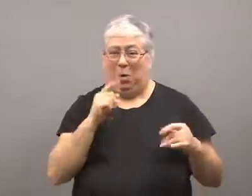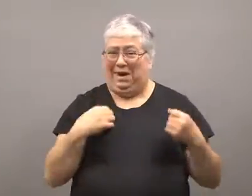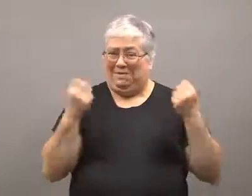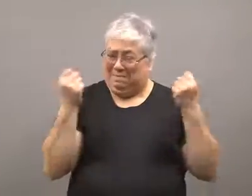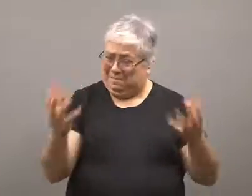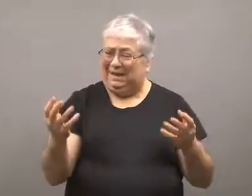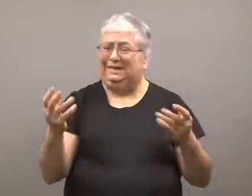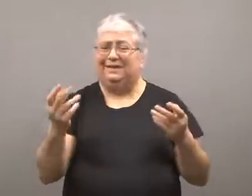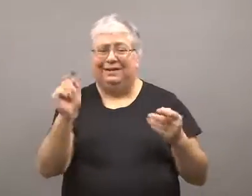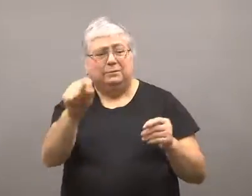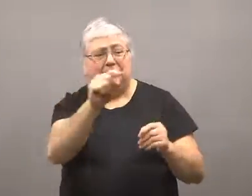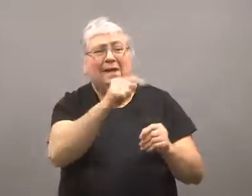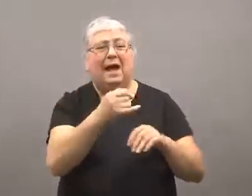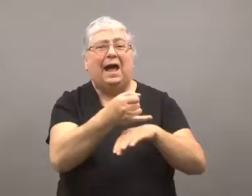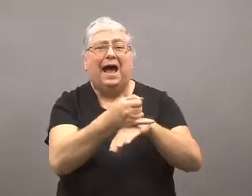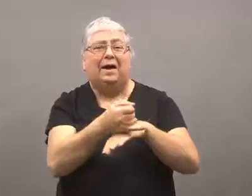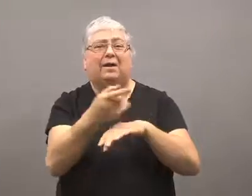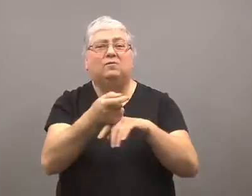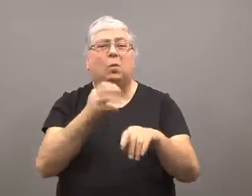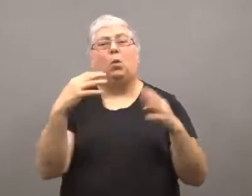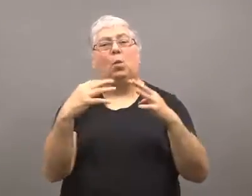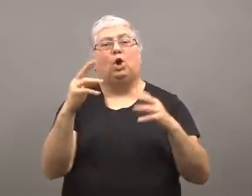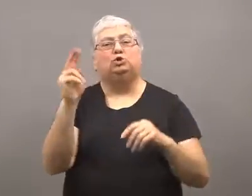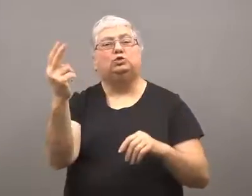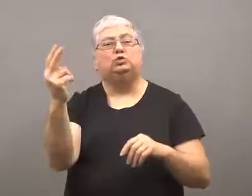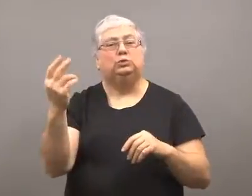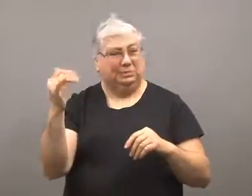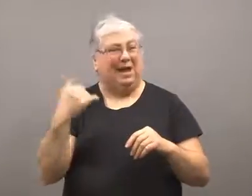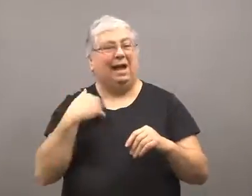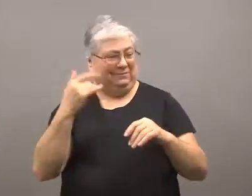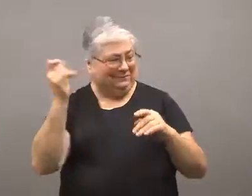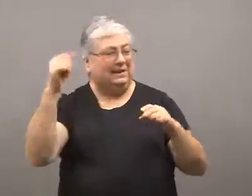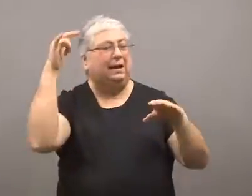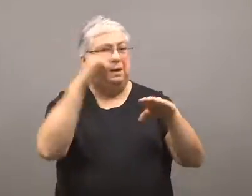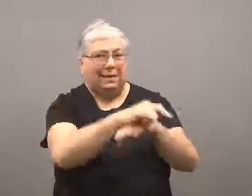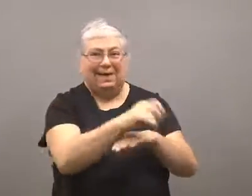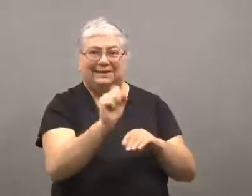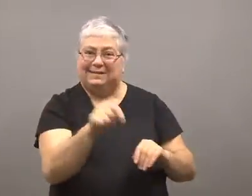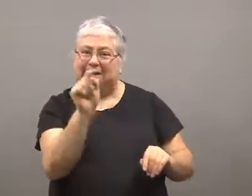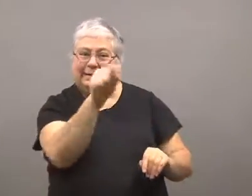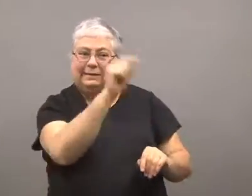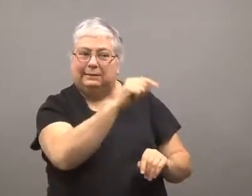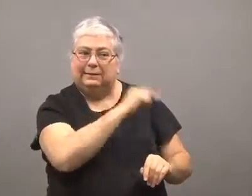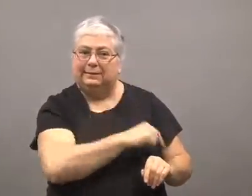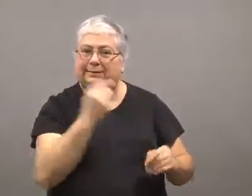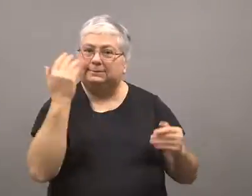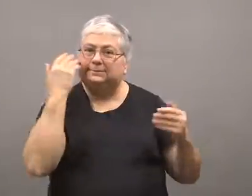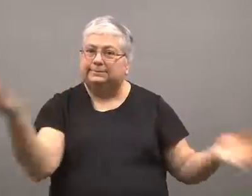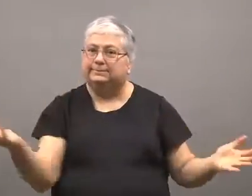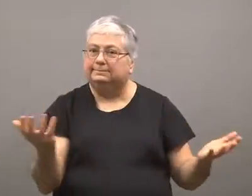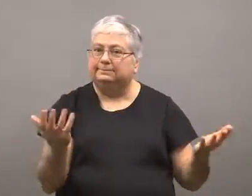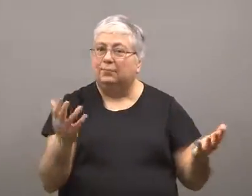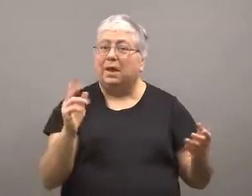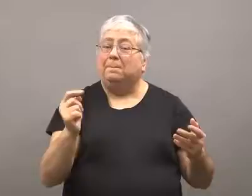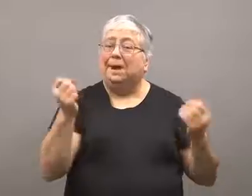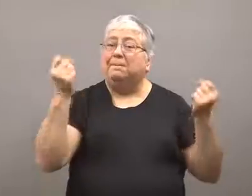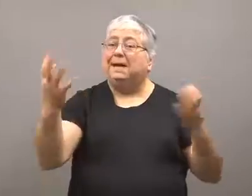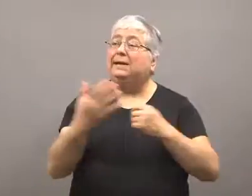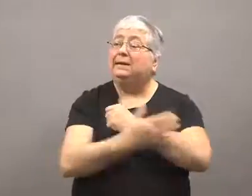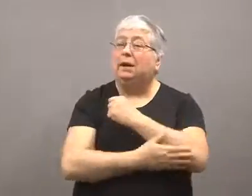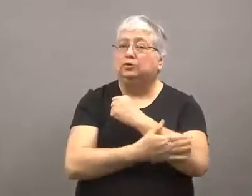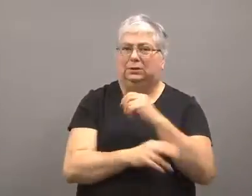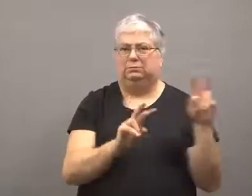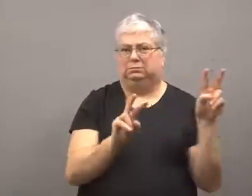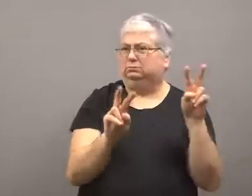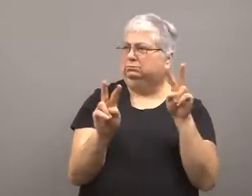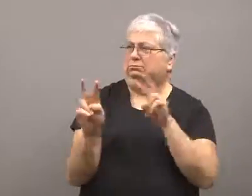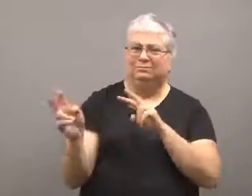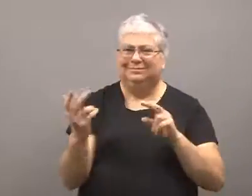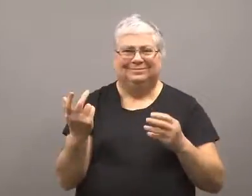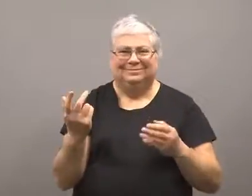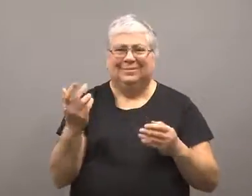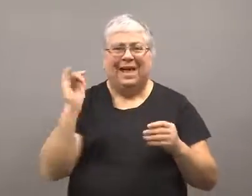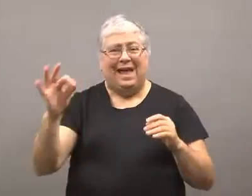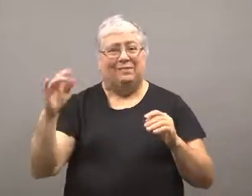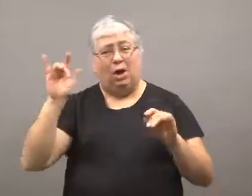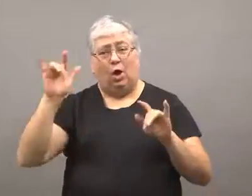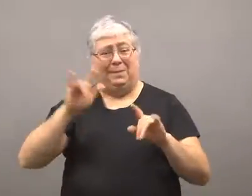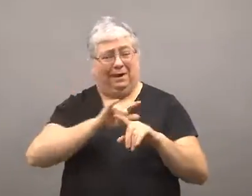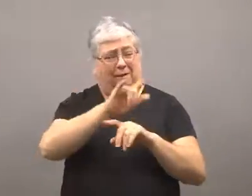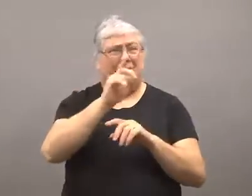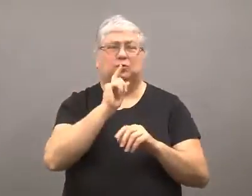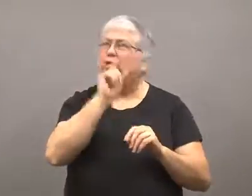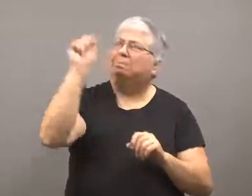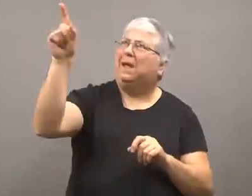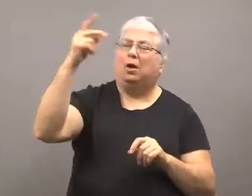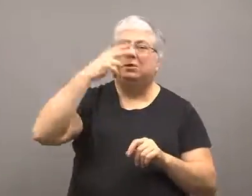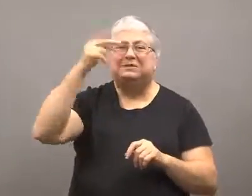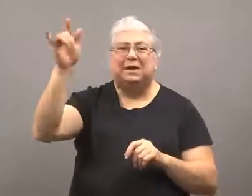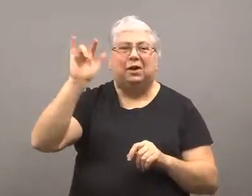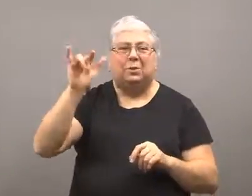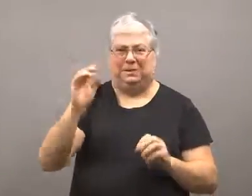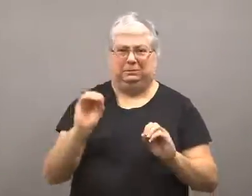There are many islands with landing strips from World War II in the area.